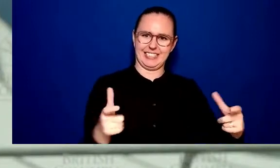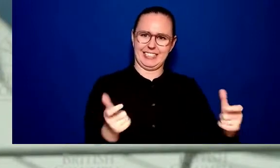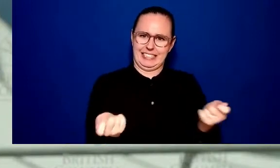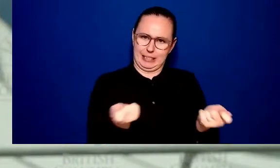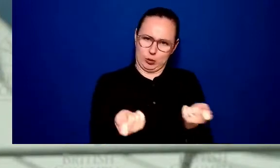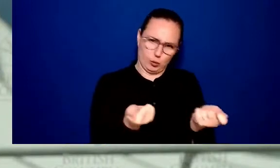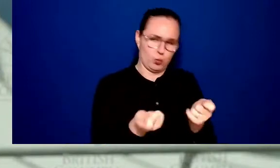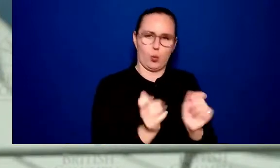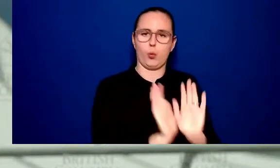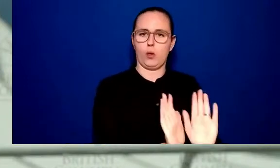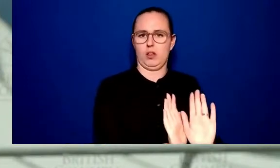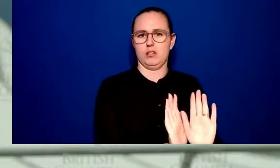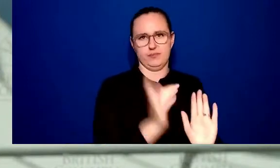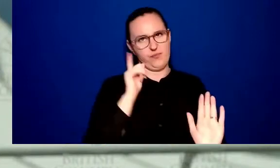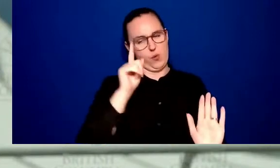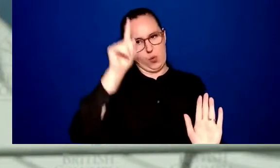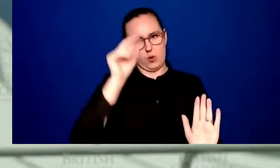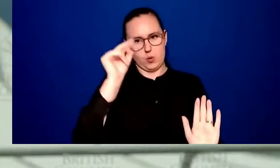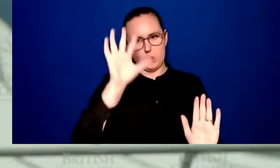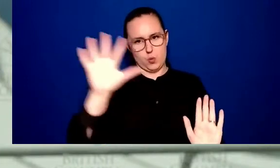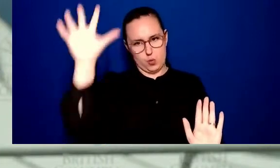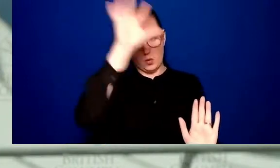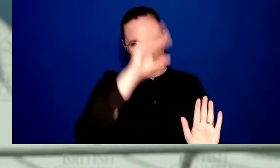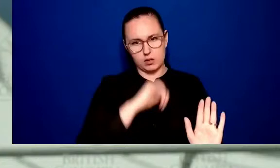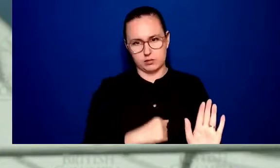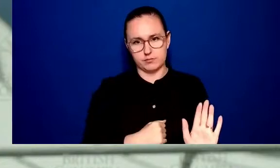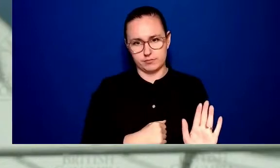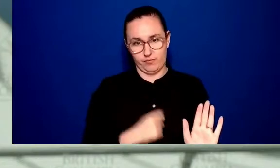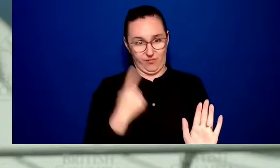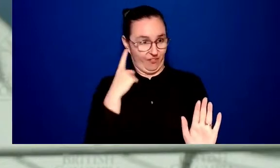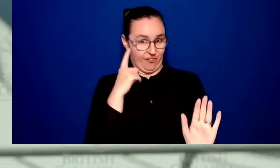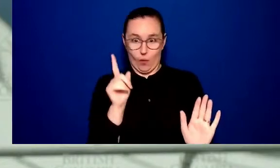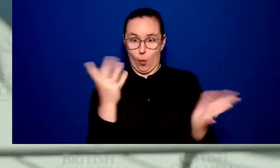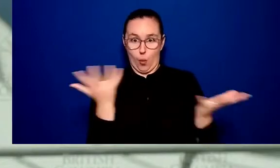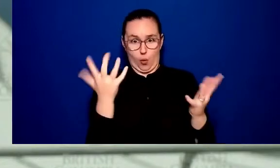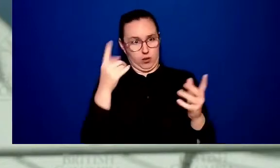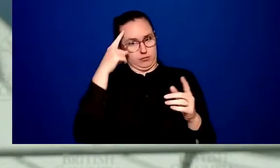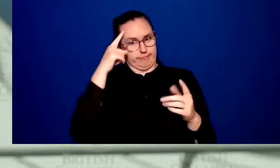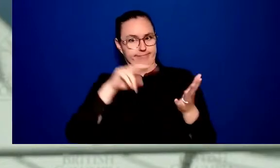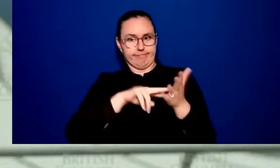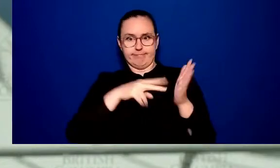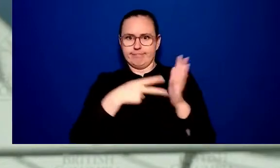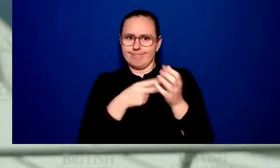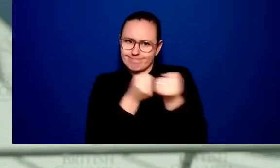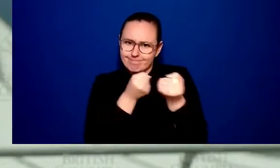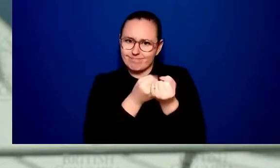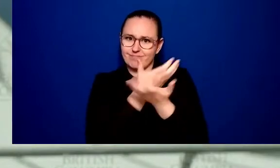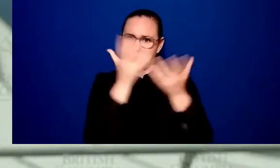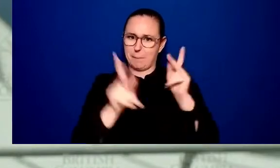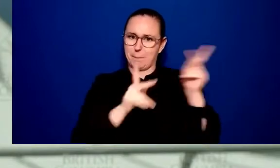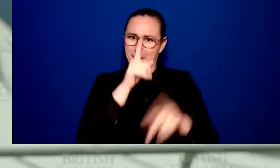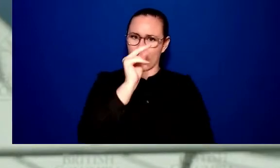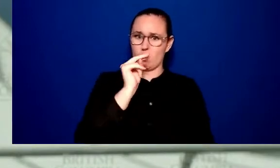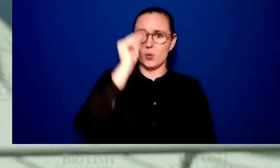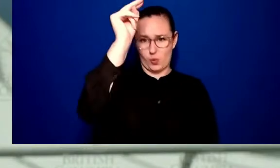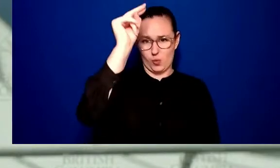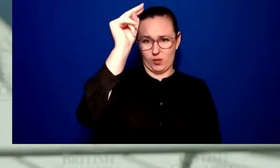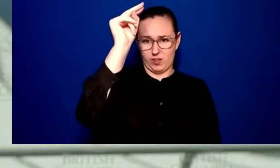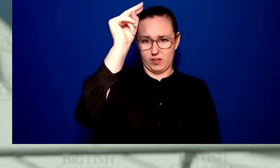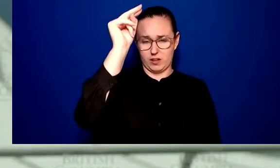especially people in the northern BC communities. We need to get back to the basics.